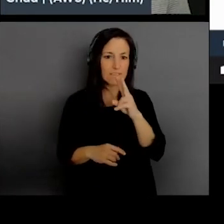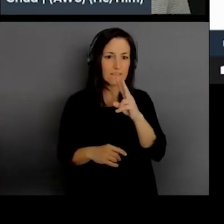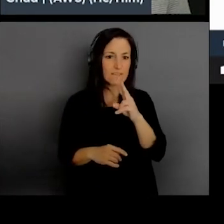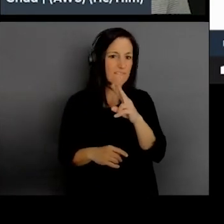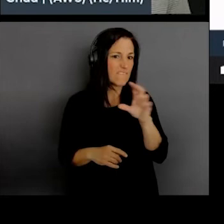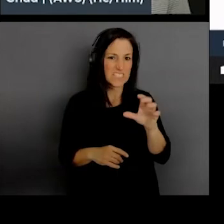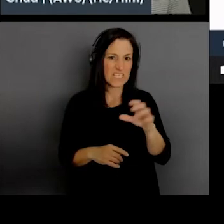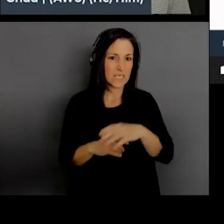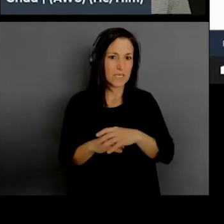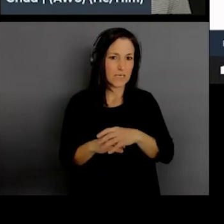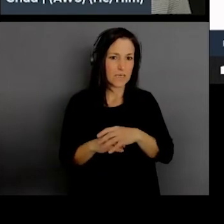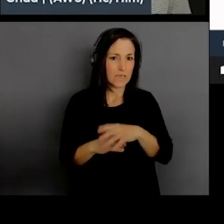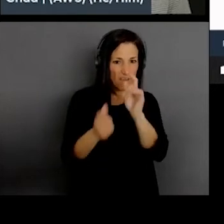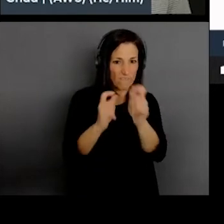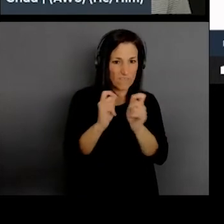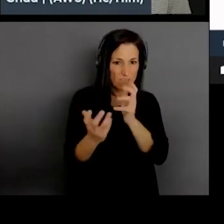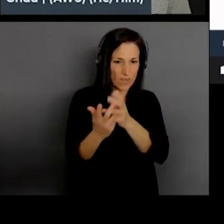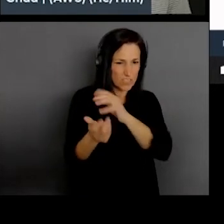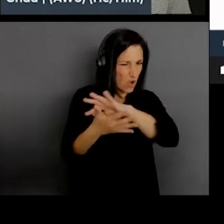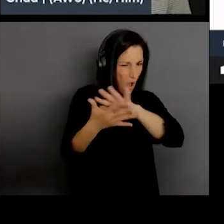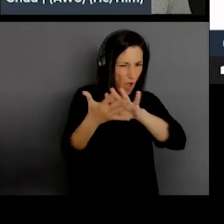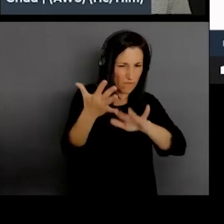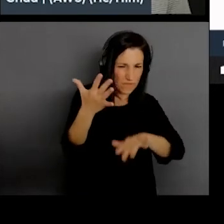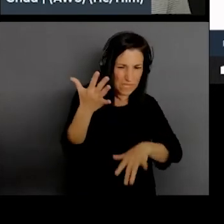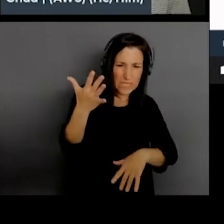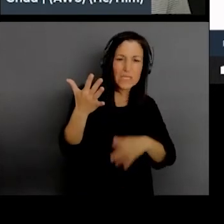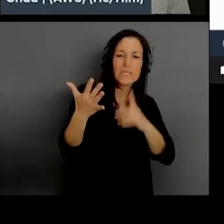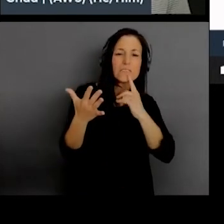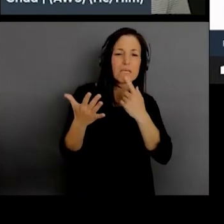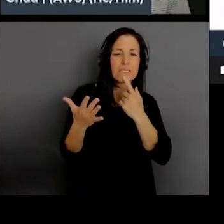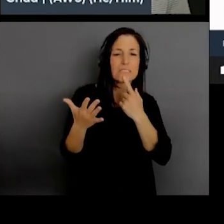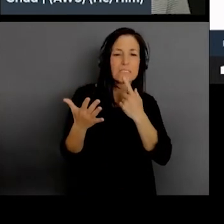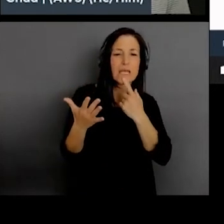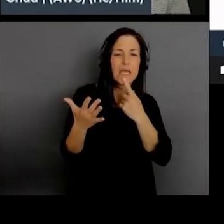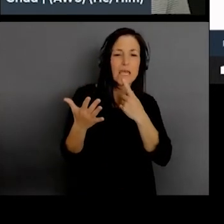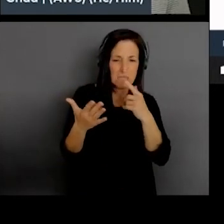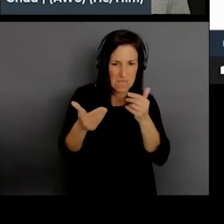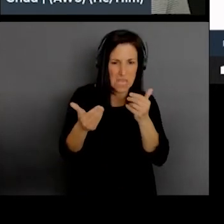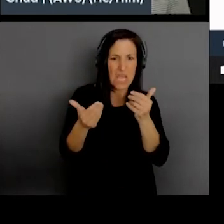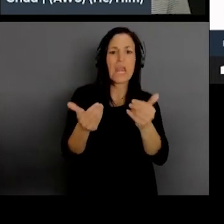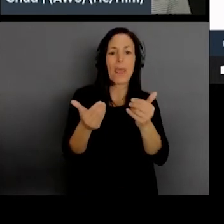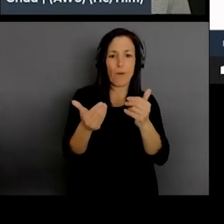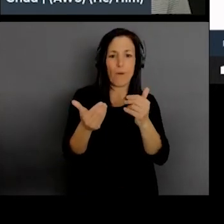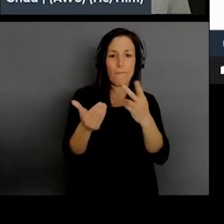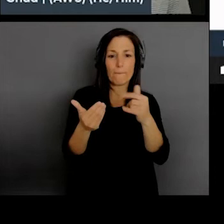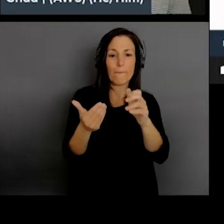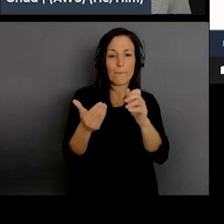Of course, I'm not going to enable public access for now. You can set up all those things. Then as you see here,